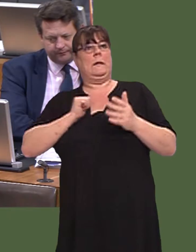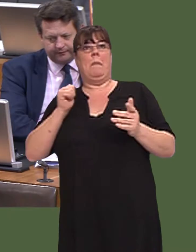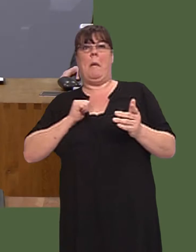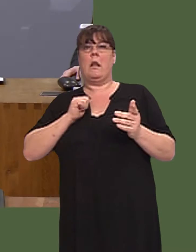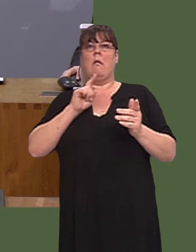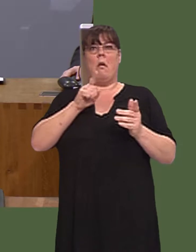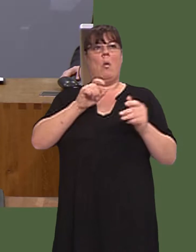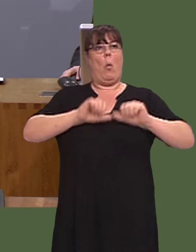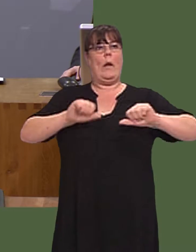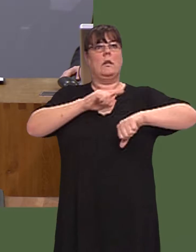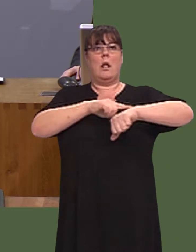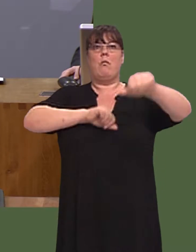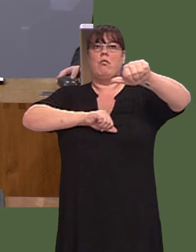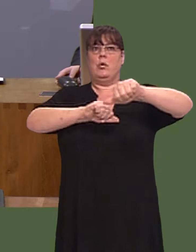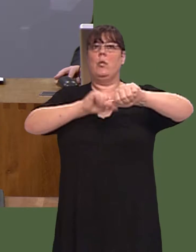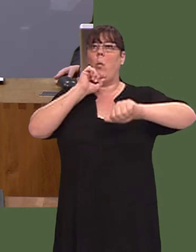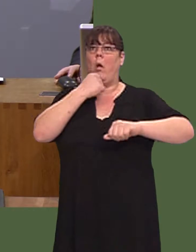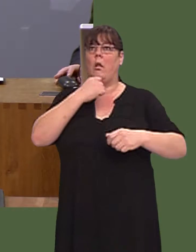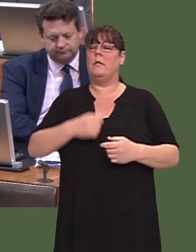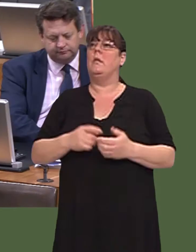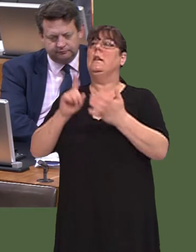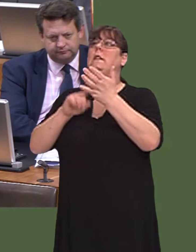the waiting lists will now come down.